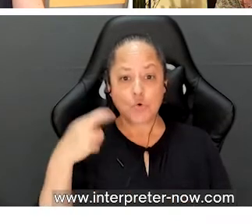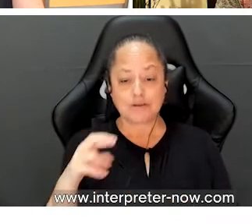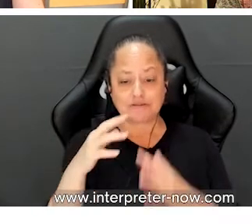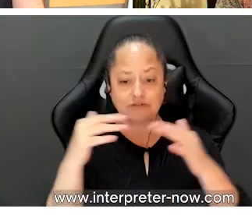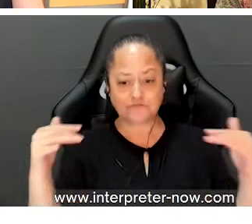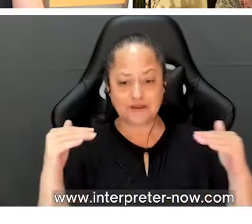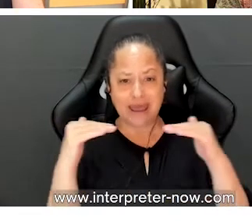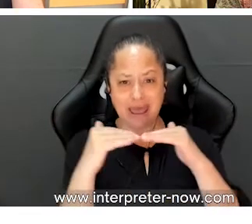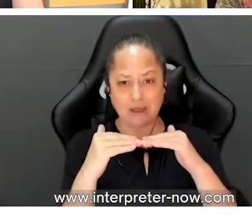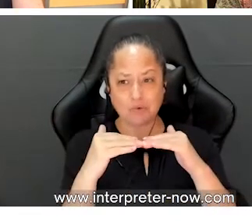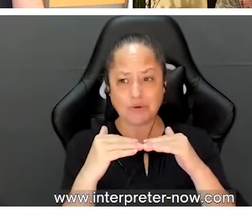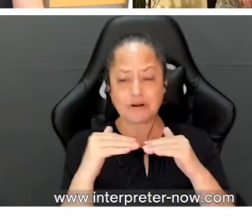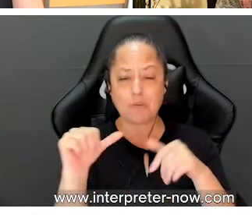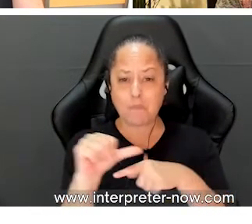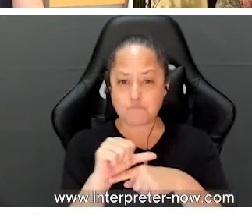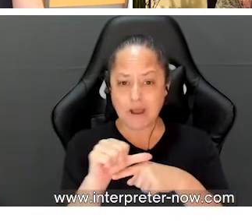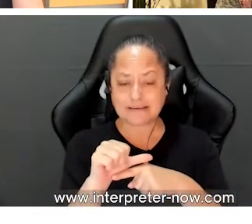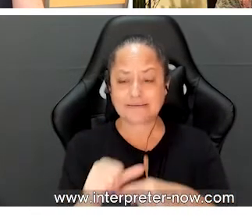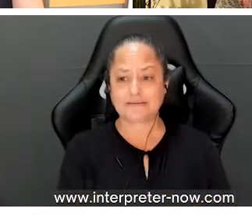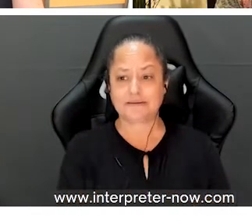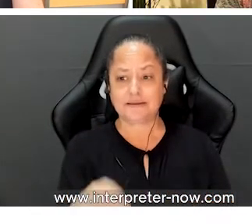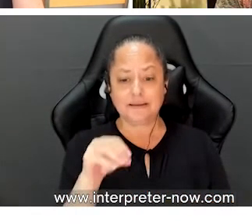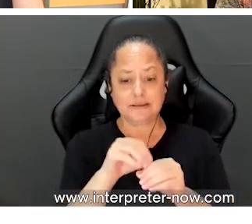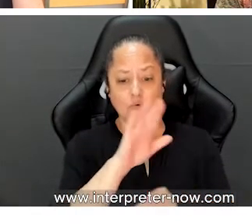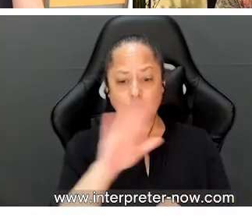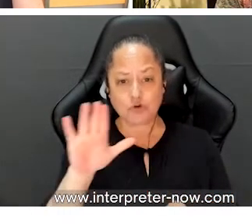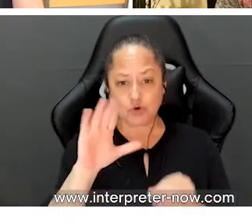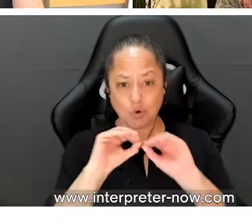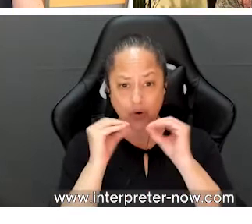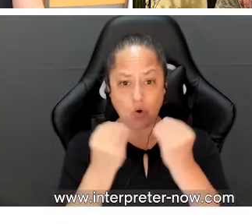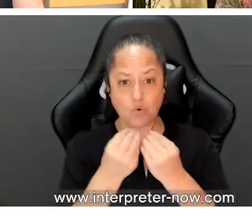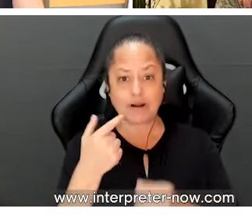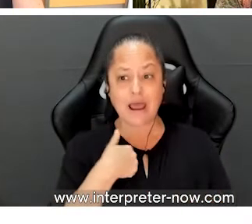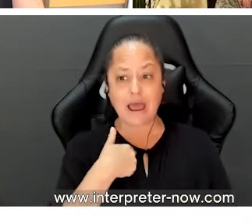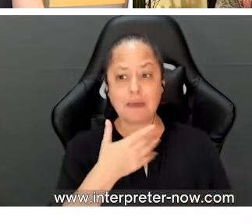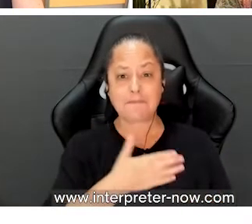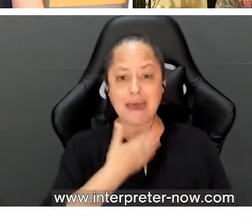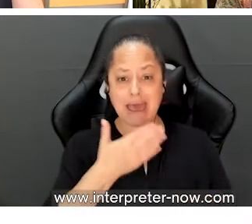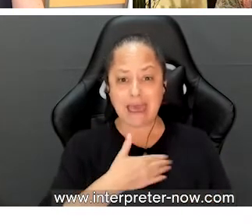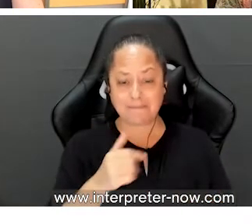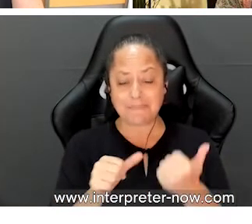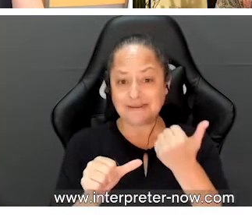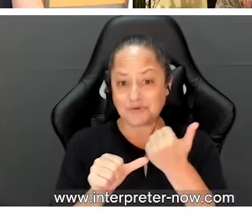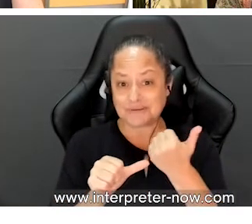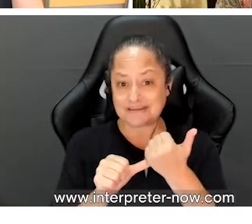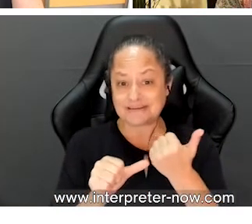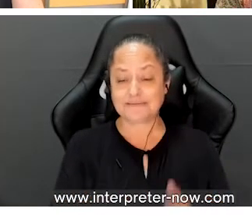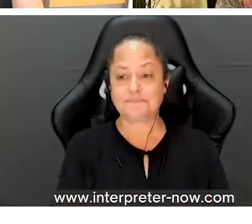inclusion, and equitable practices in your organization, I am more than happy to assist.